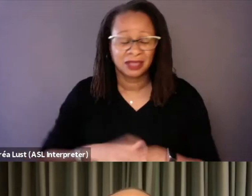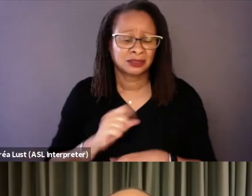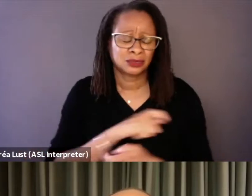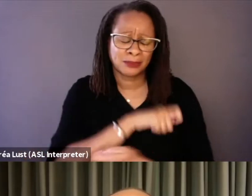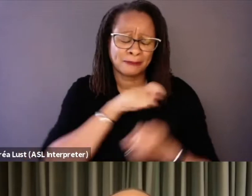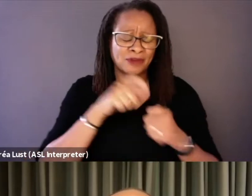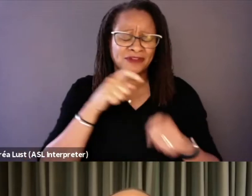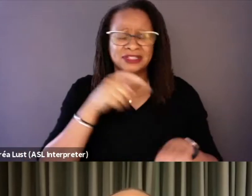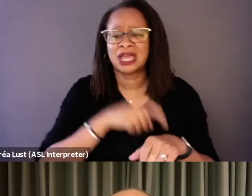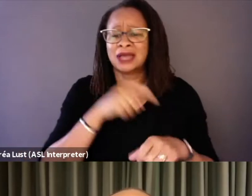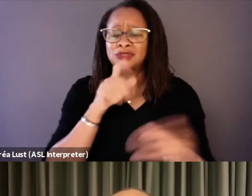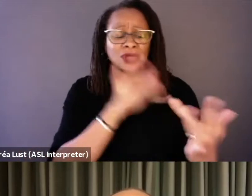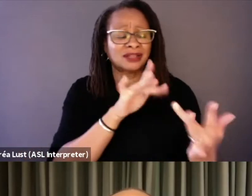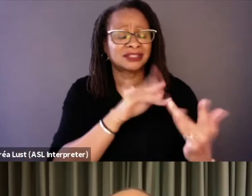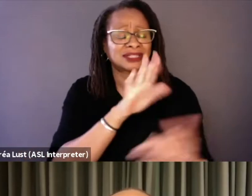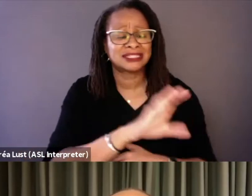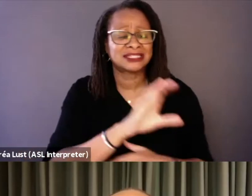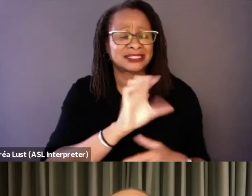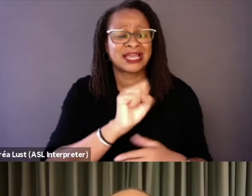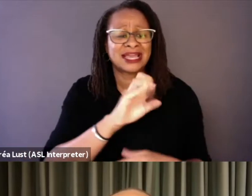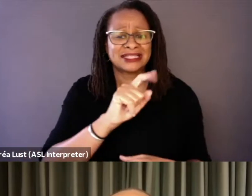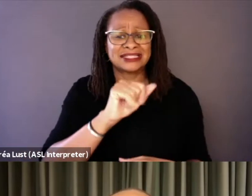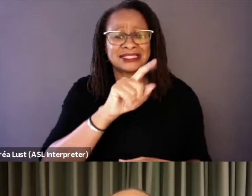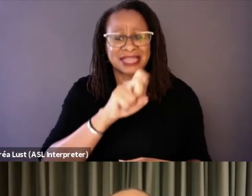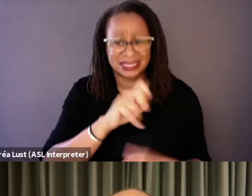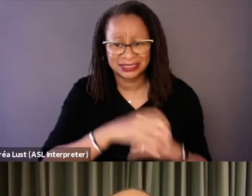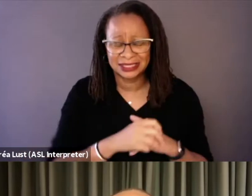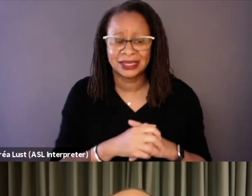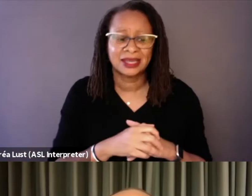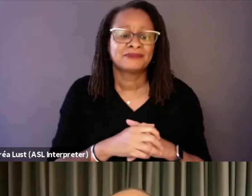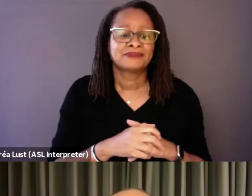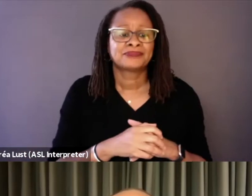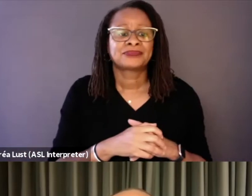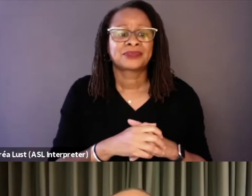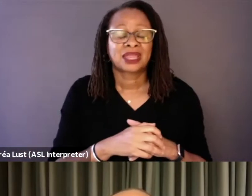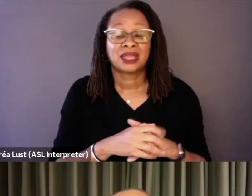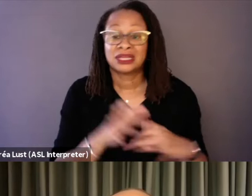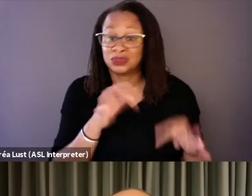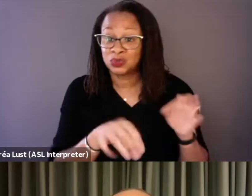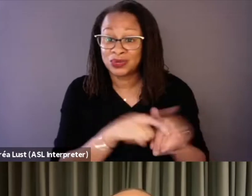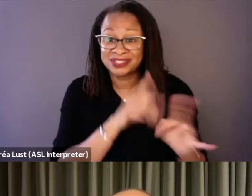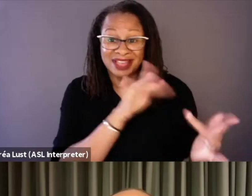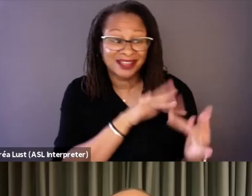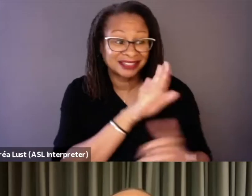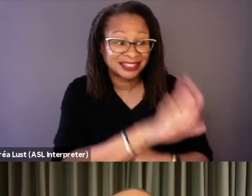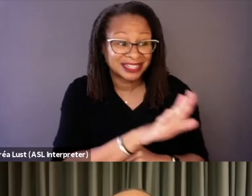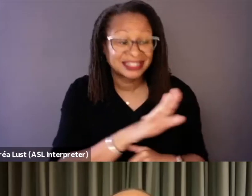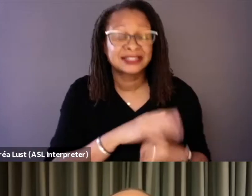his estate, to the PPOW. And then as soon as I had reached out the estate is really